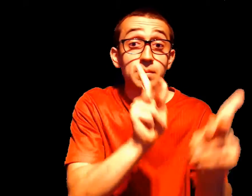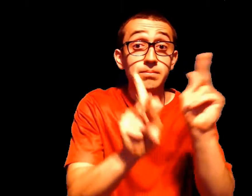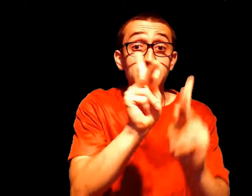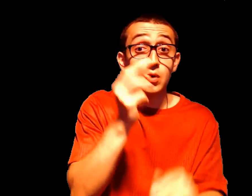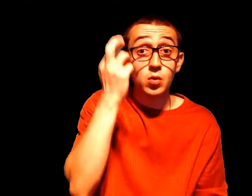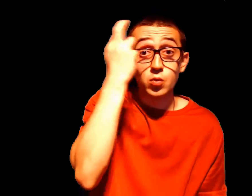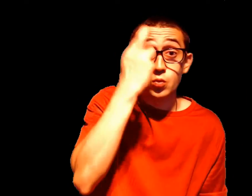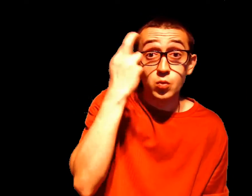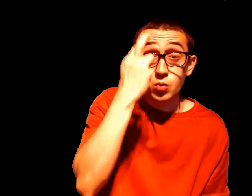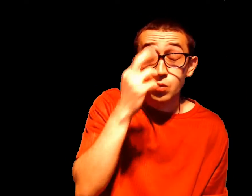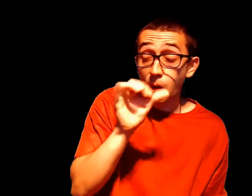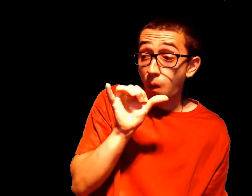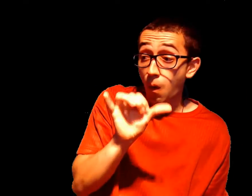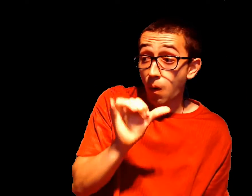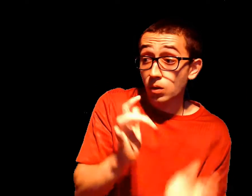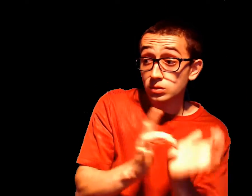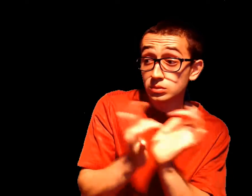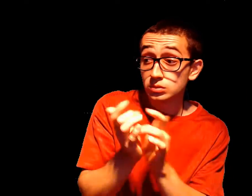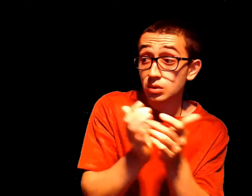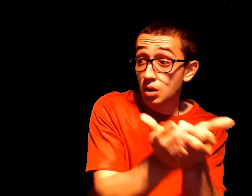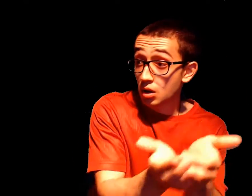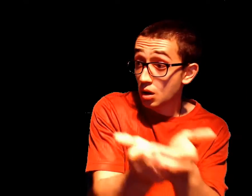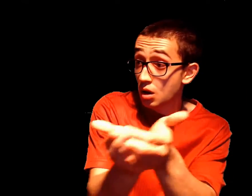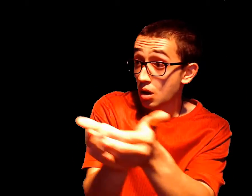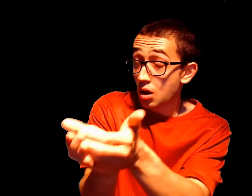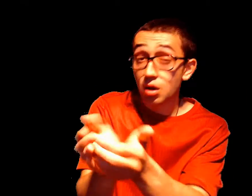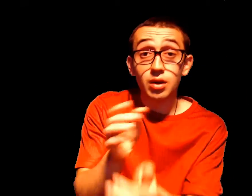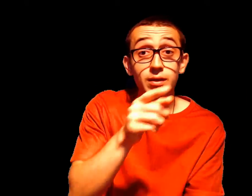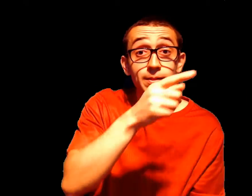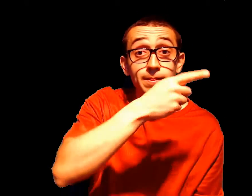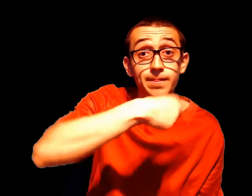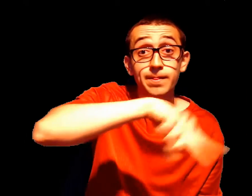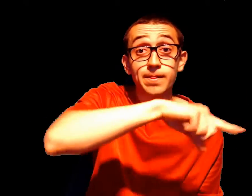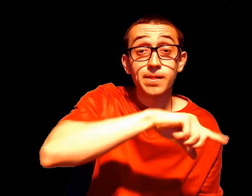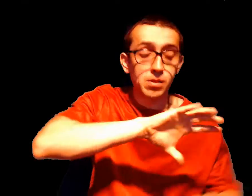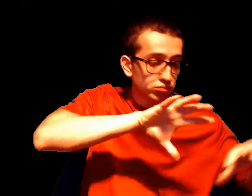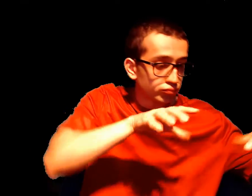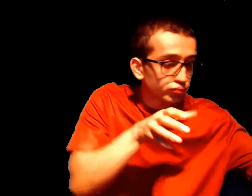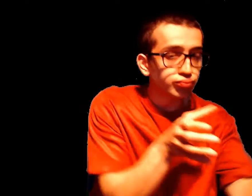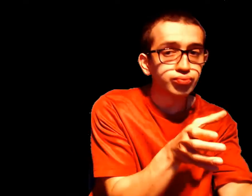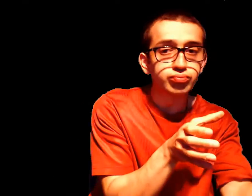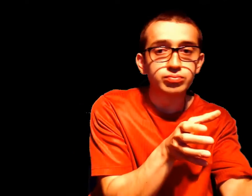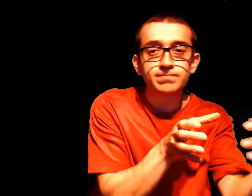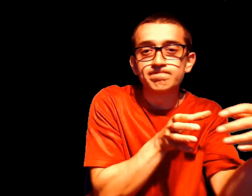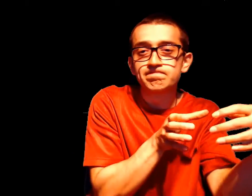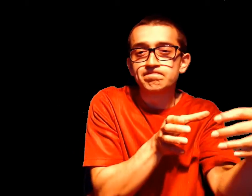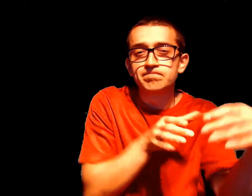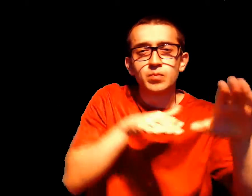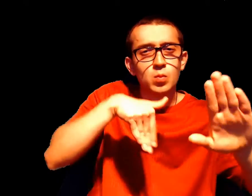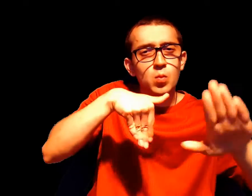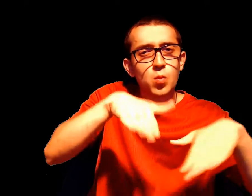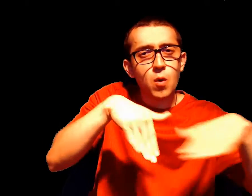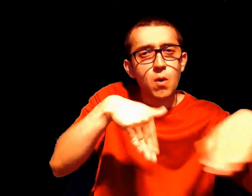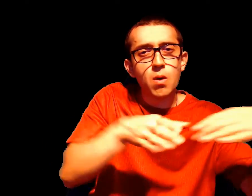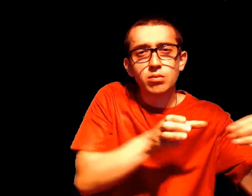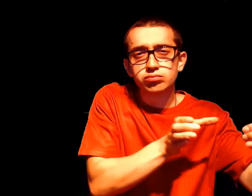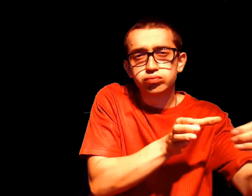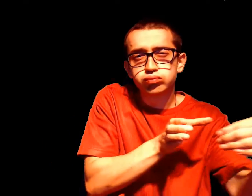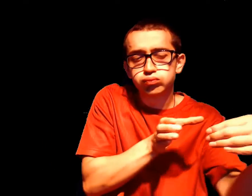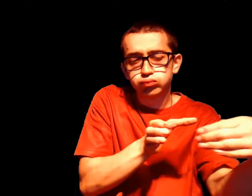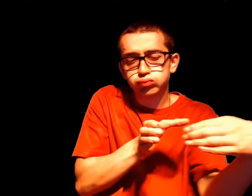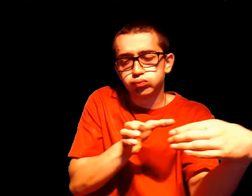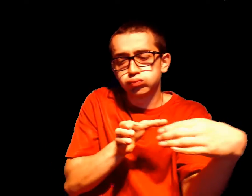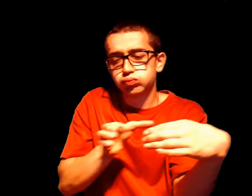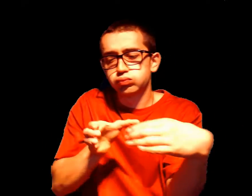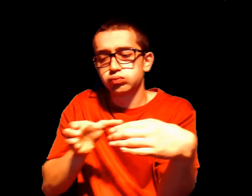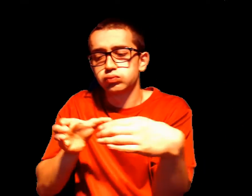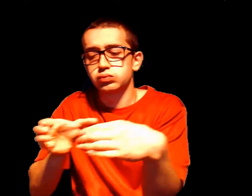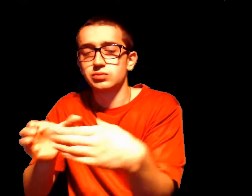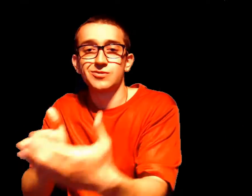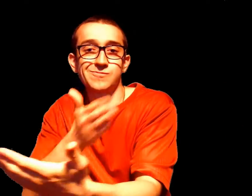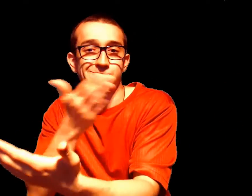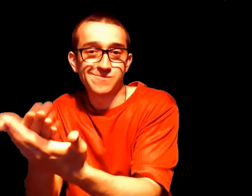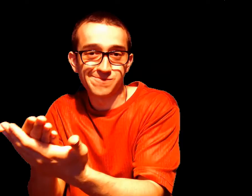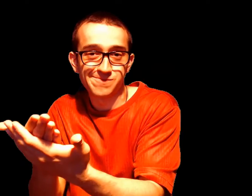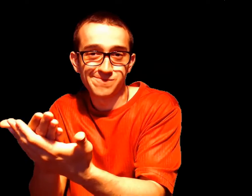The crowds heard of this and followed him on foot from their towns.